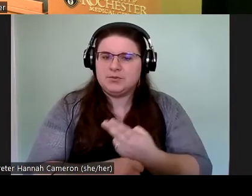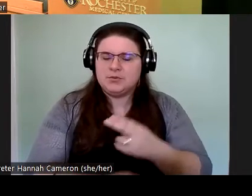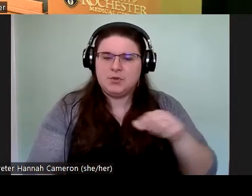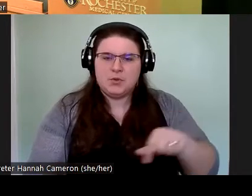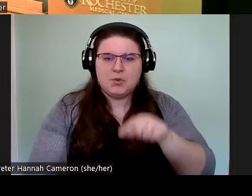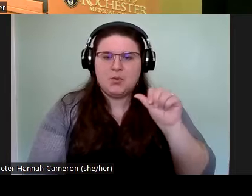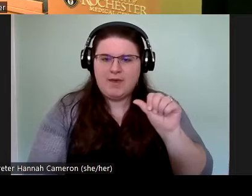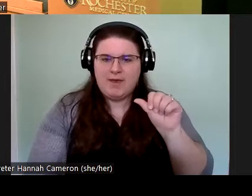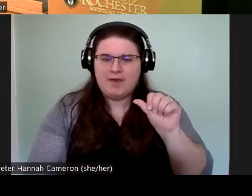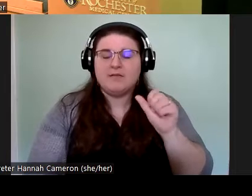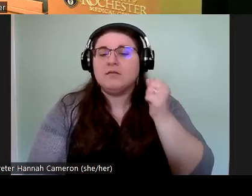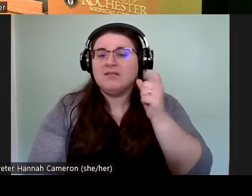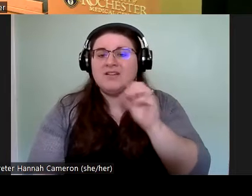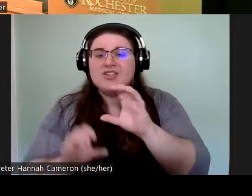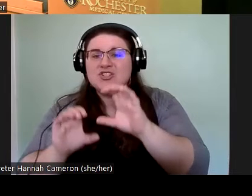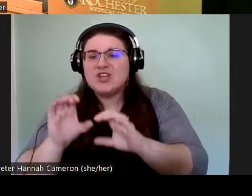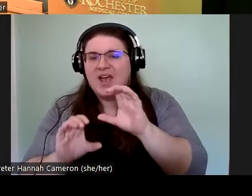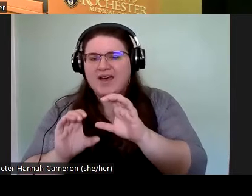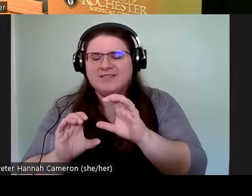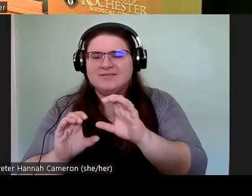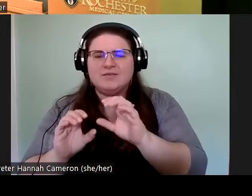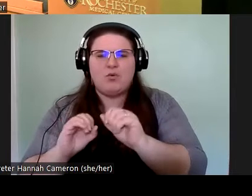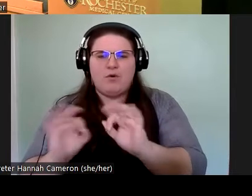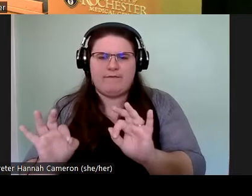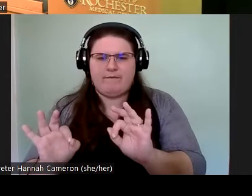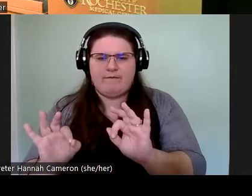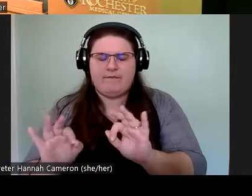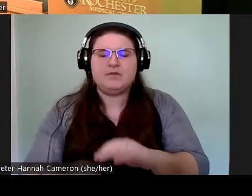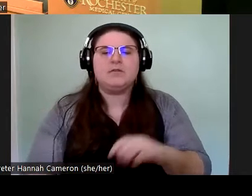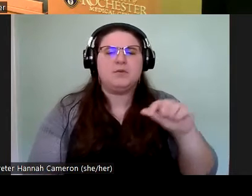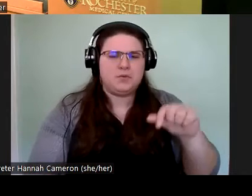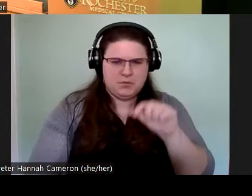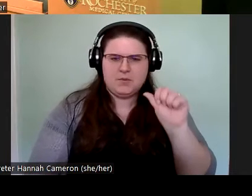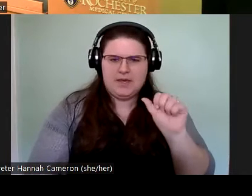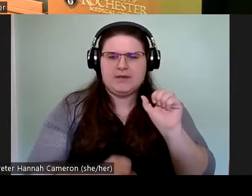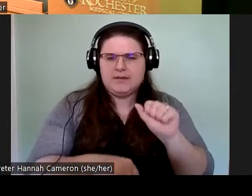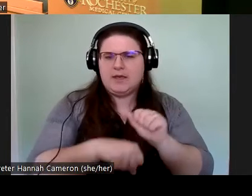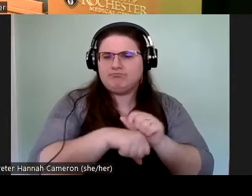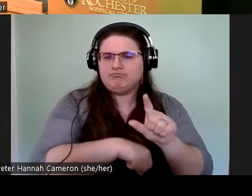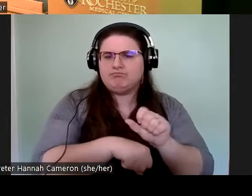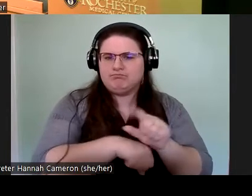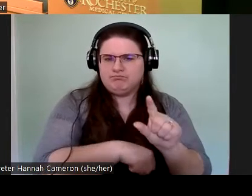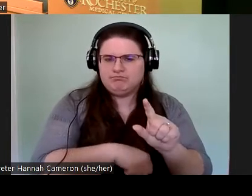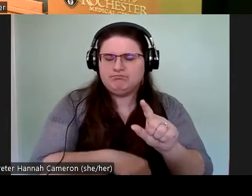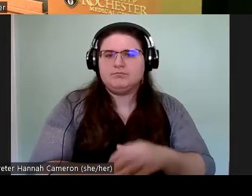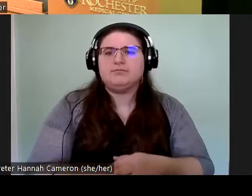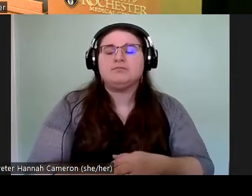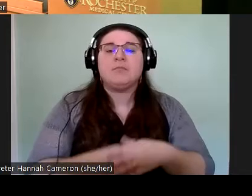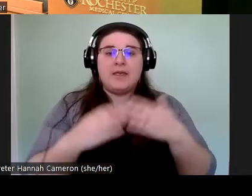chat feature second if you're here in person please wait for the microphone before asking